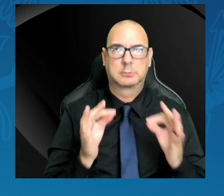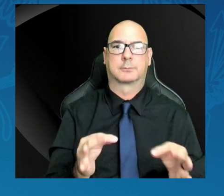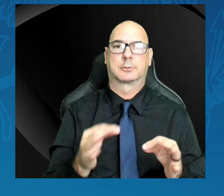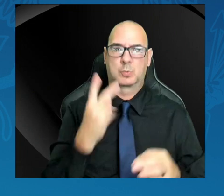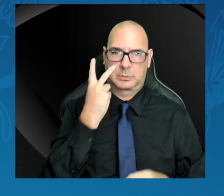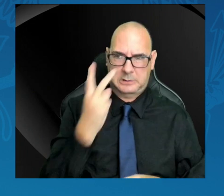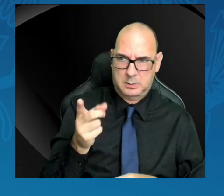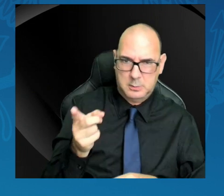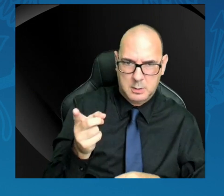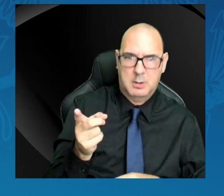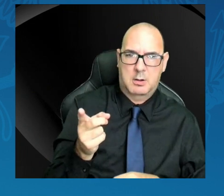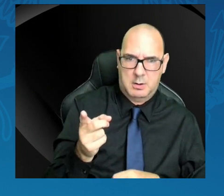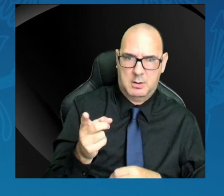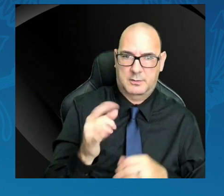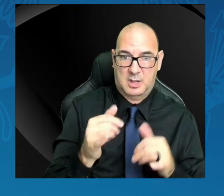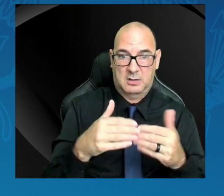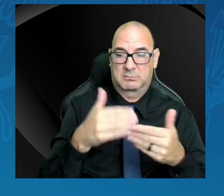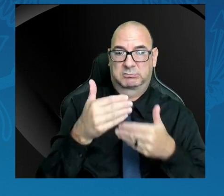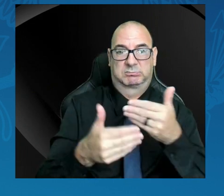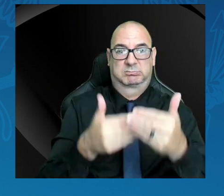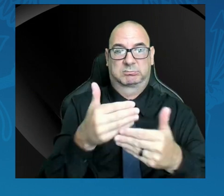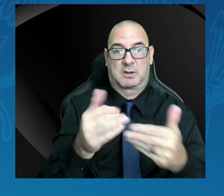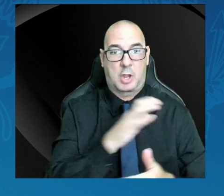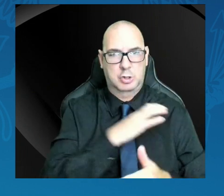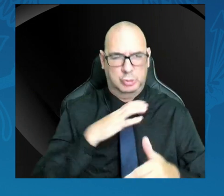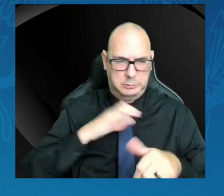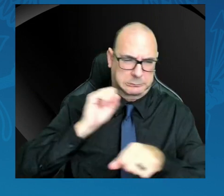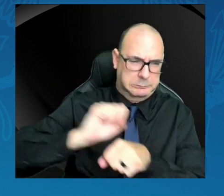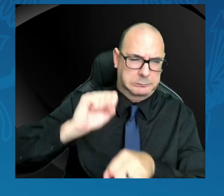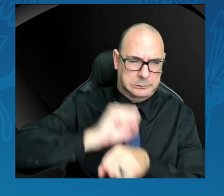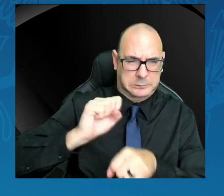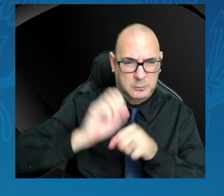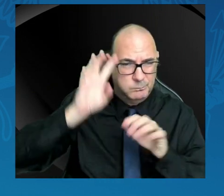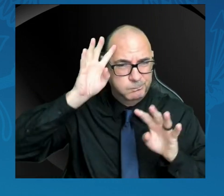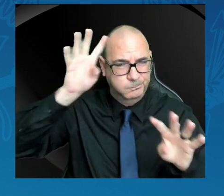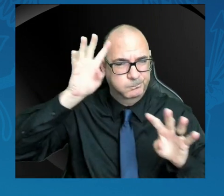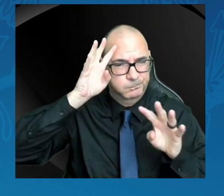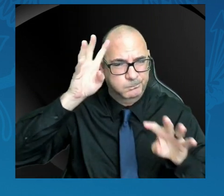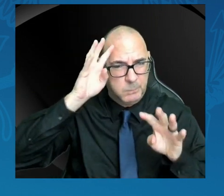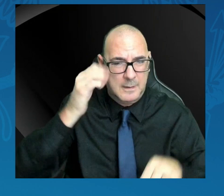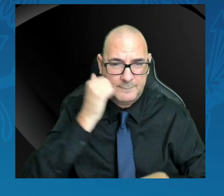working every day for the people of this beautiful state. So thank you both for your leadership and of course,